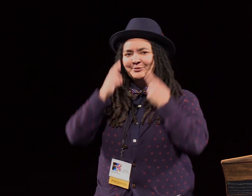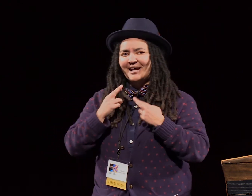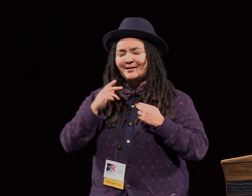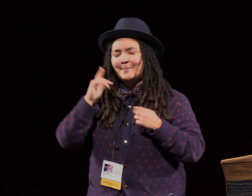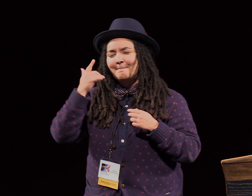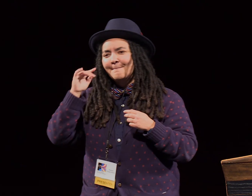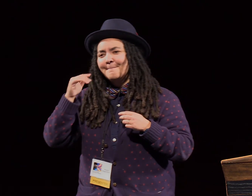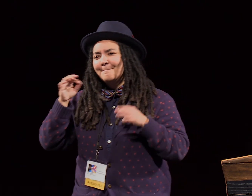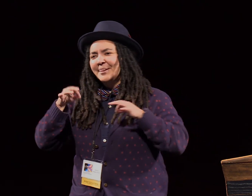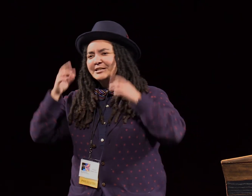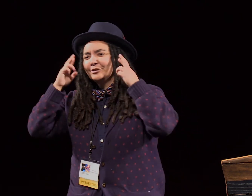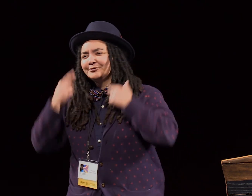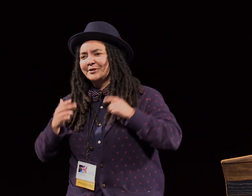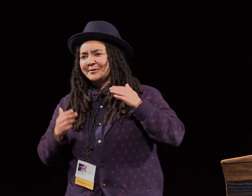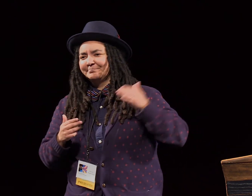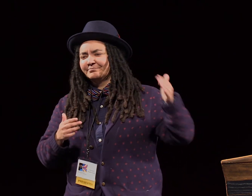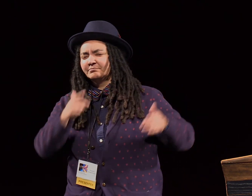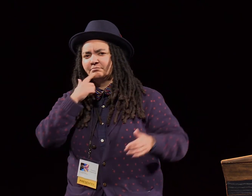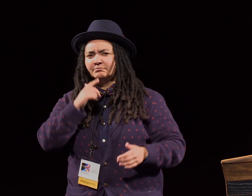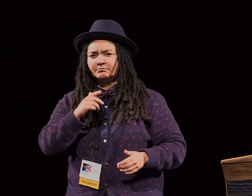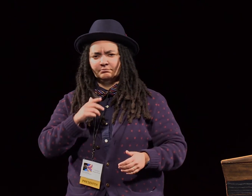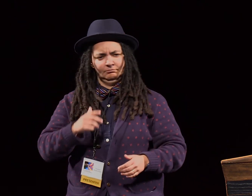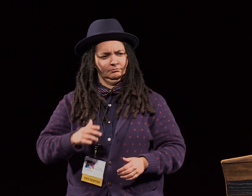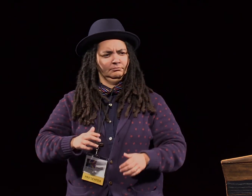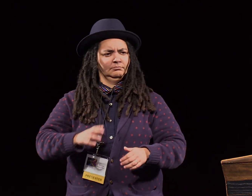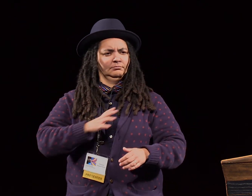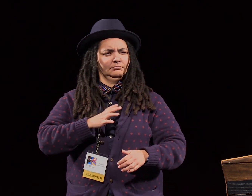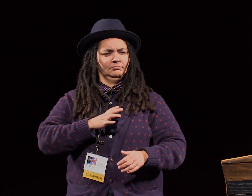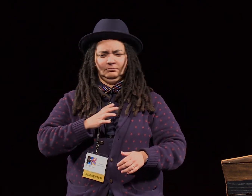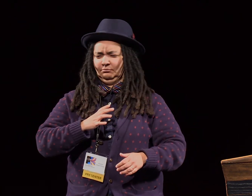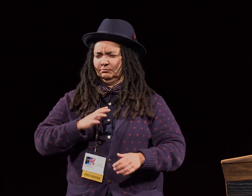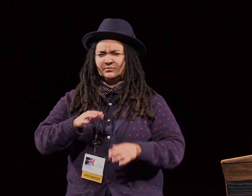So, Deline, the one in the dreads, you can see on this slide here...